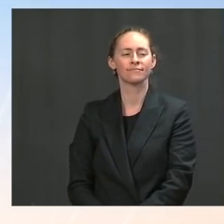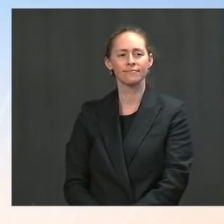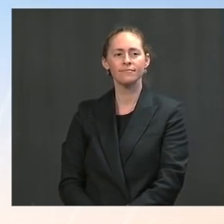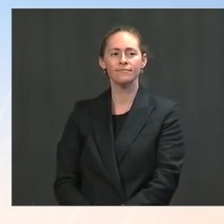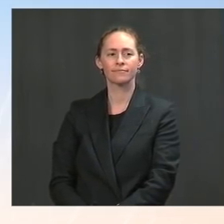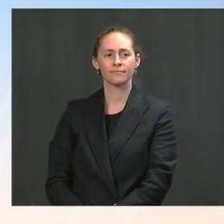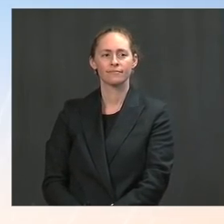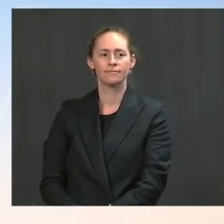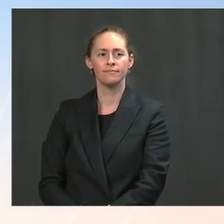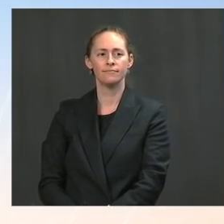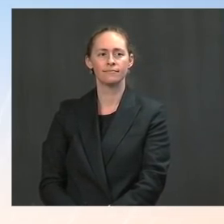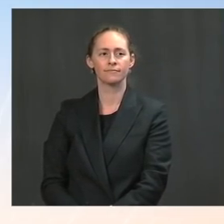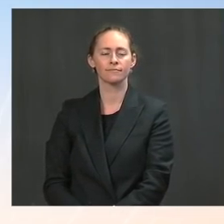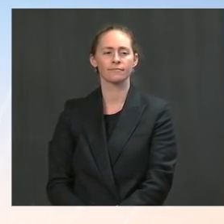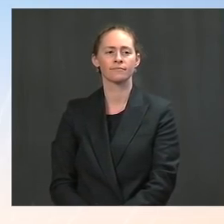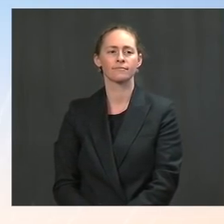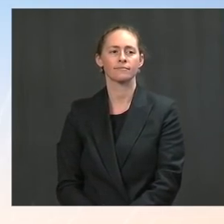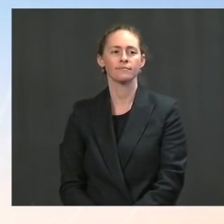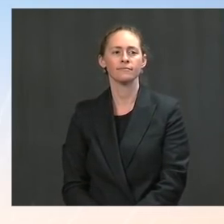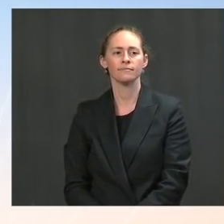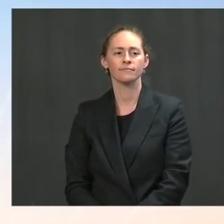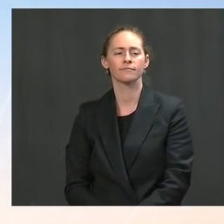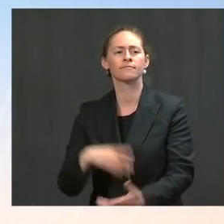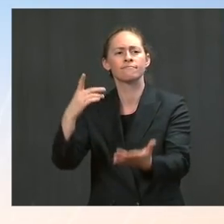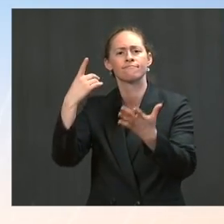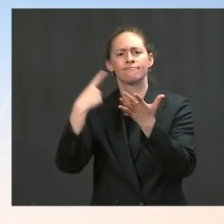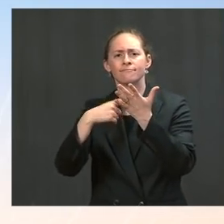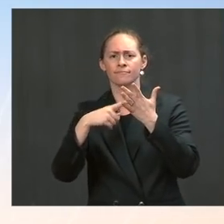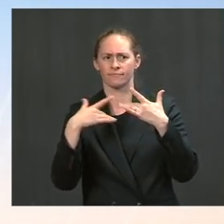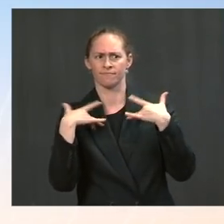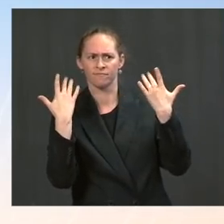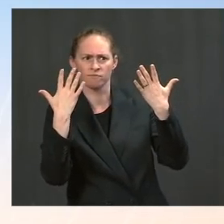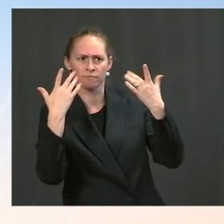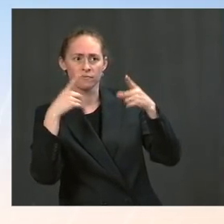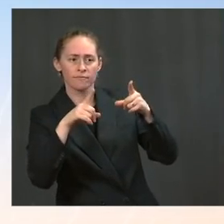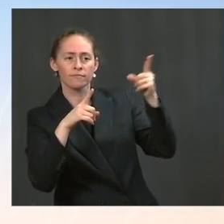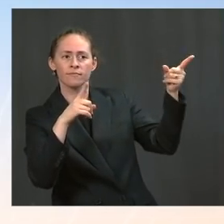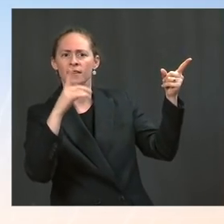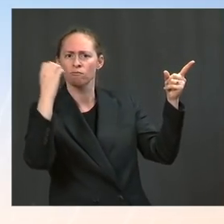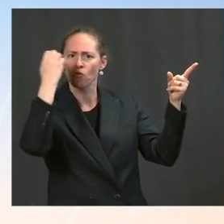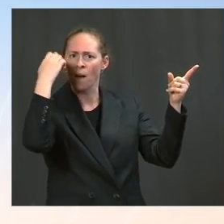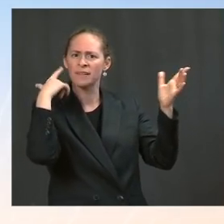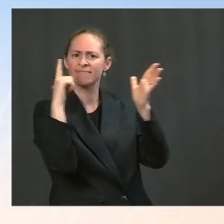with the European travel ban. Is that going to play a part into that with the Delta variant coming up?